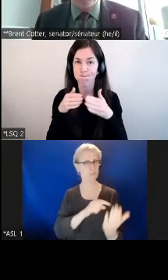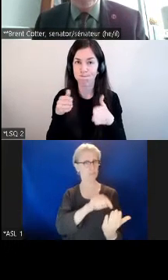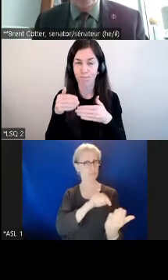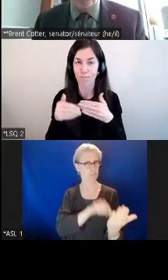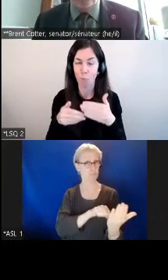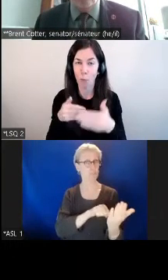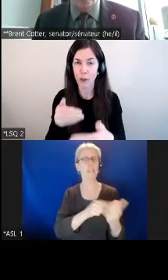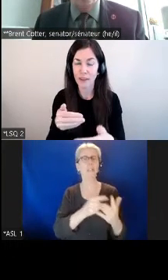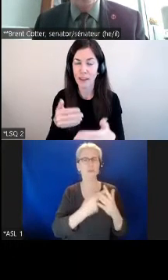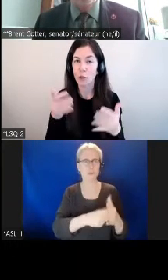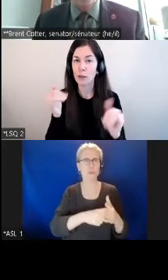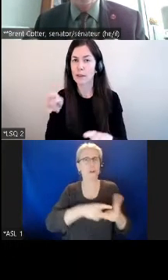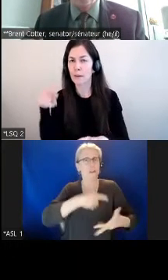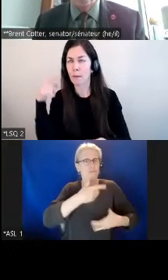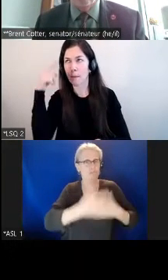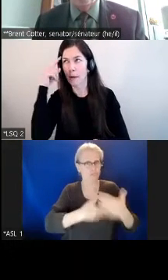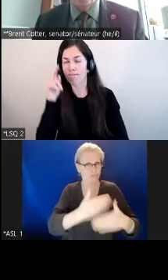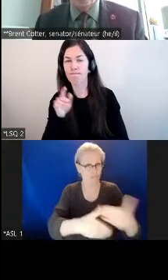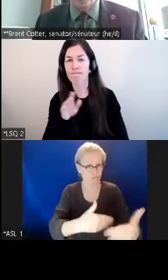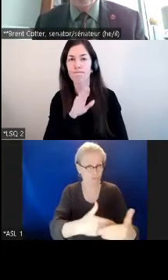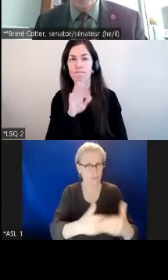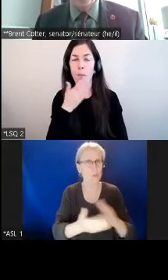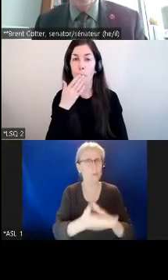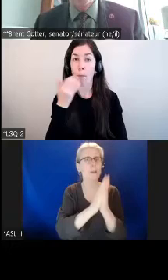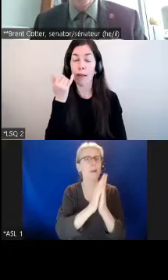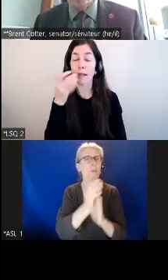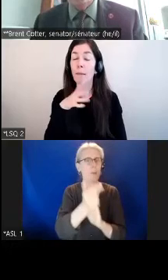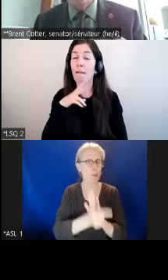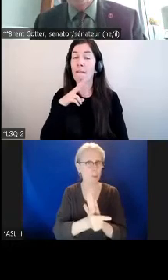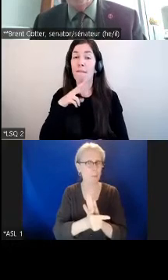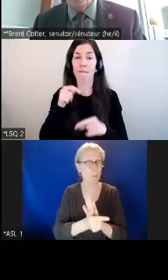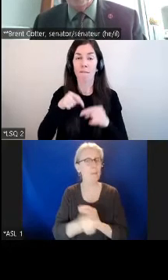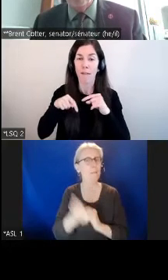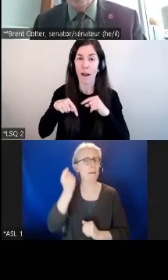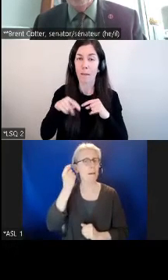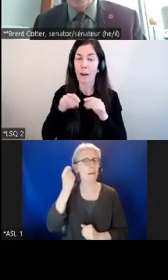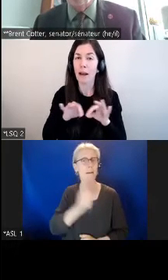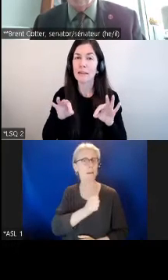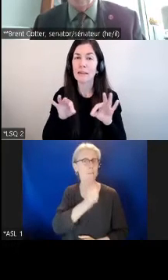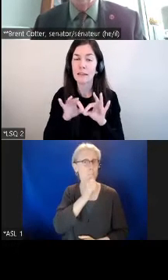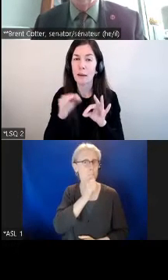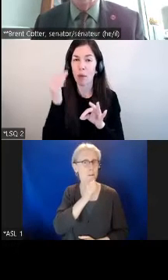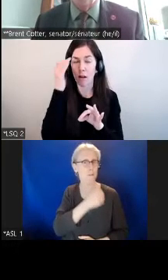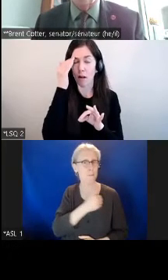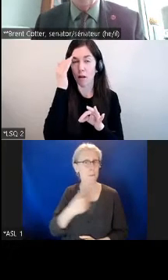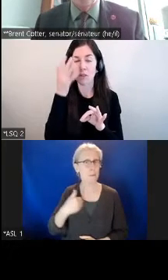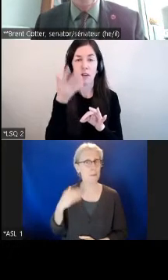IN REALITY, THOUGH, IT'S IMPORTANT TO KNOW THAT PRIVATE MEMBERS BILLS DON'T HAVE VERY MUCH